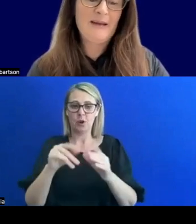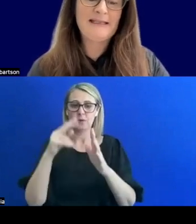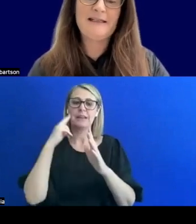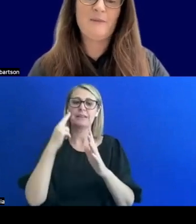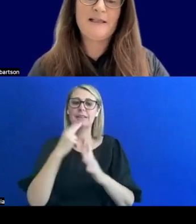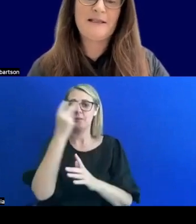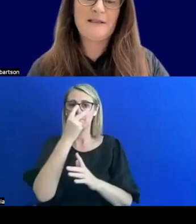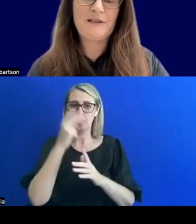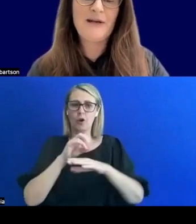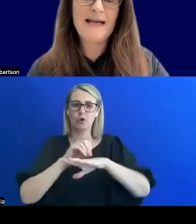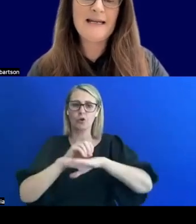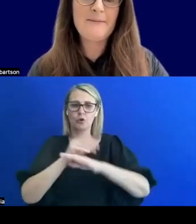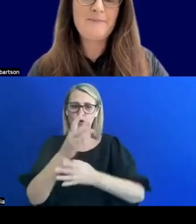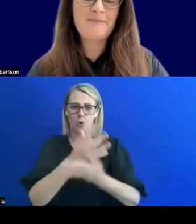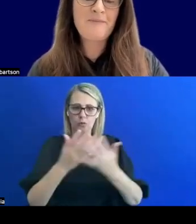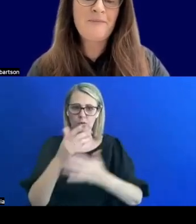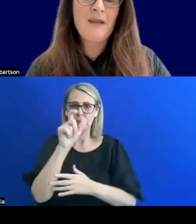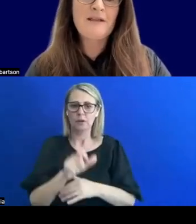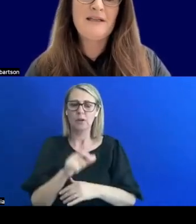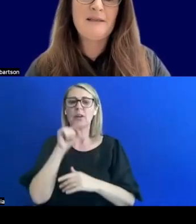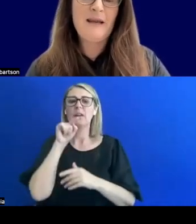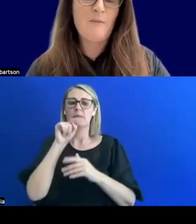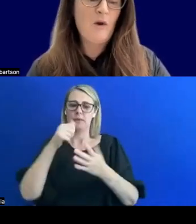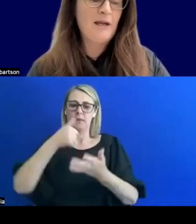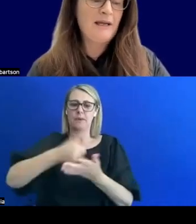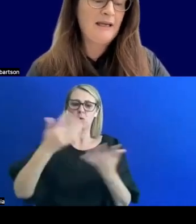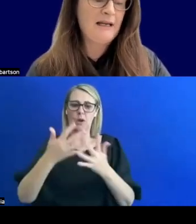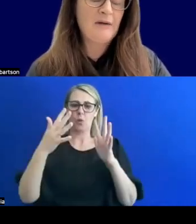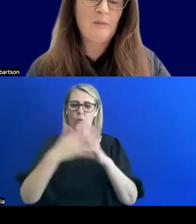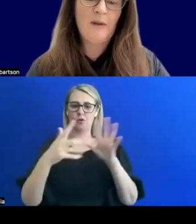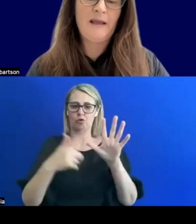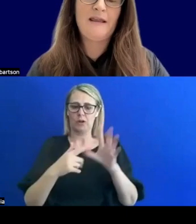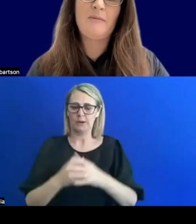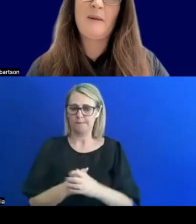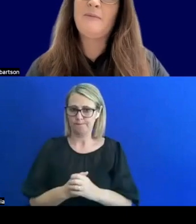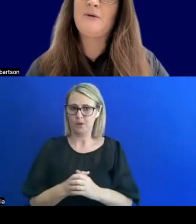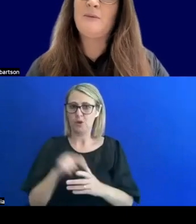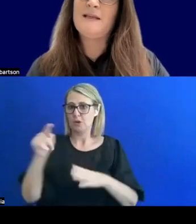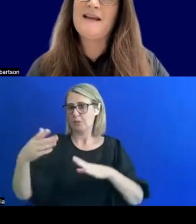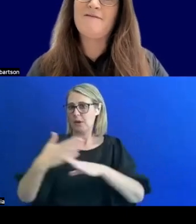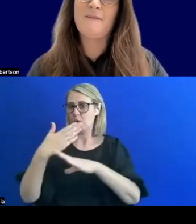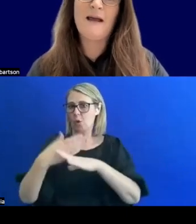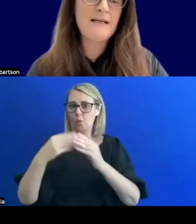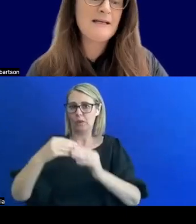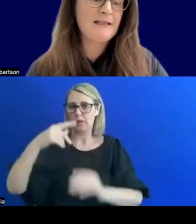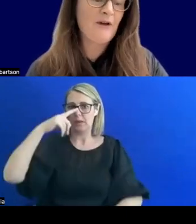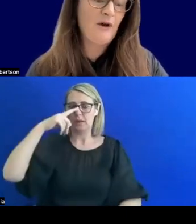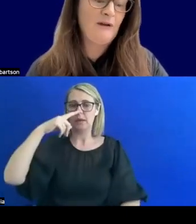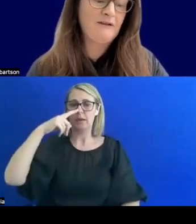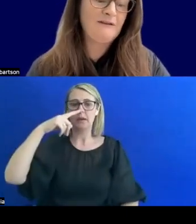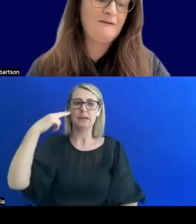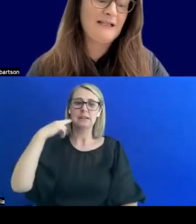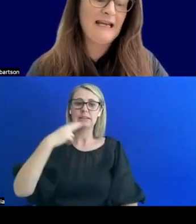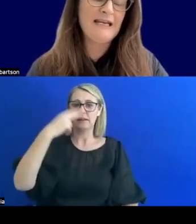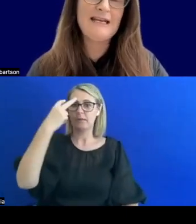based in Western Australia. She has been working with people with deafblindness for over fifteen